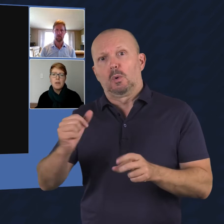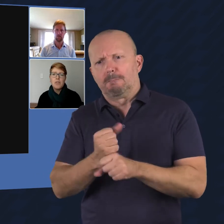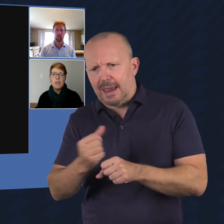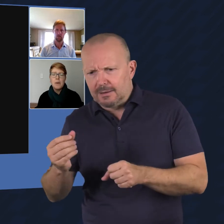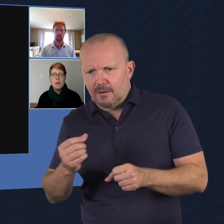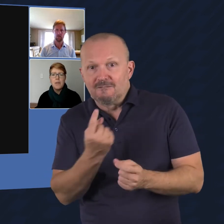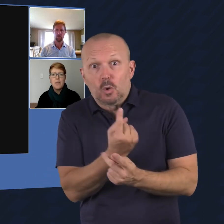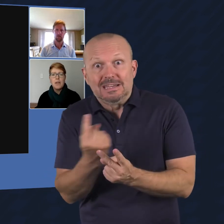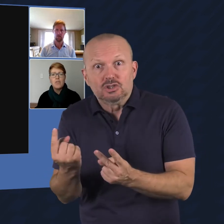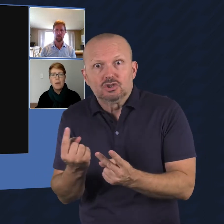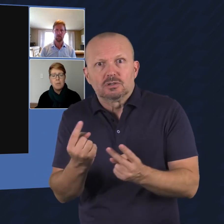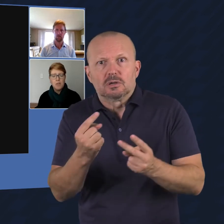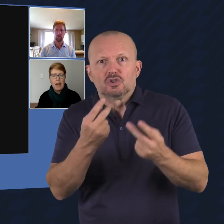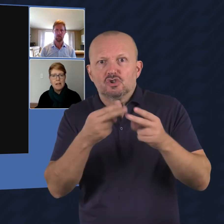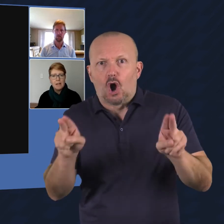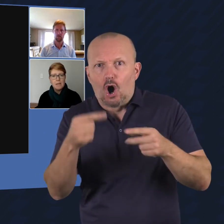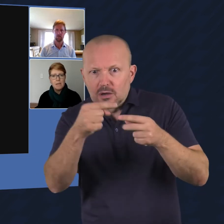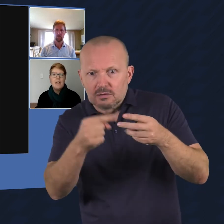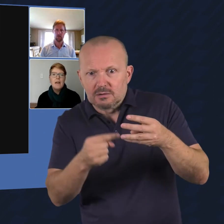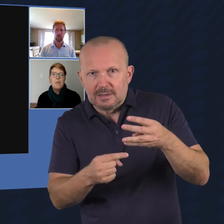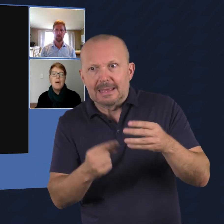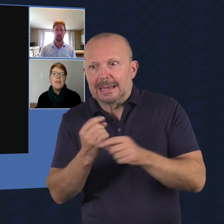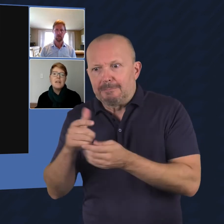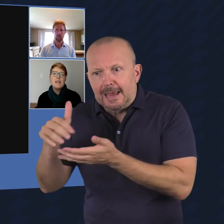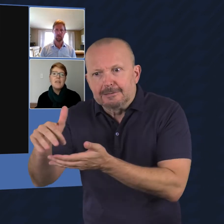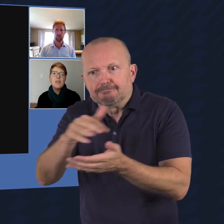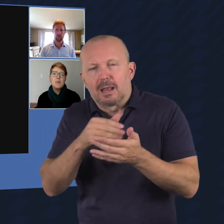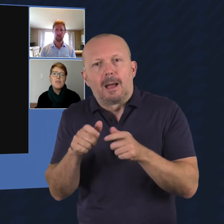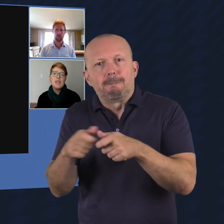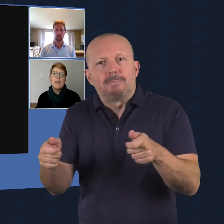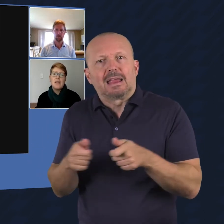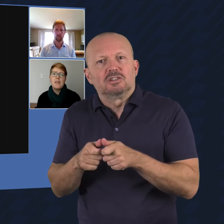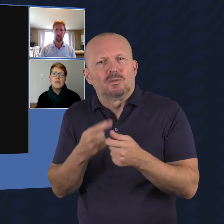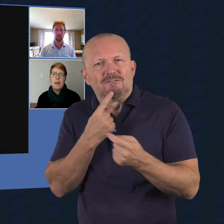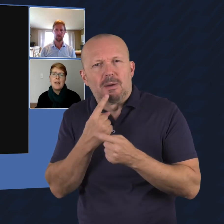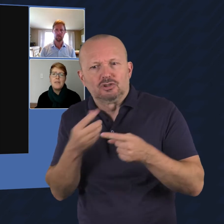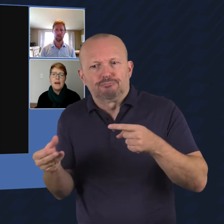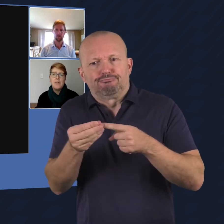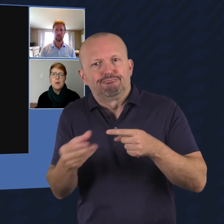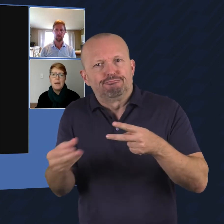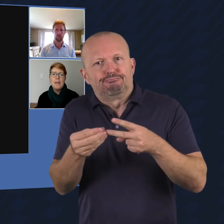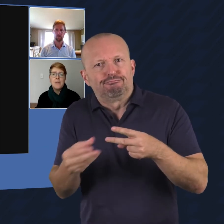production components for each album track. While the collection originally contained an array of file formats,